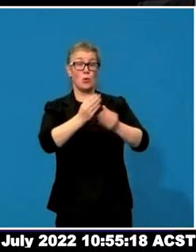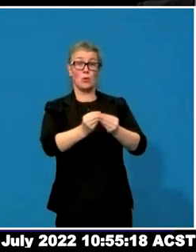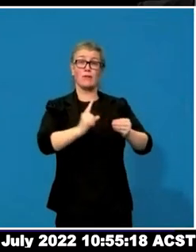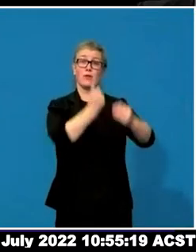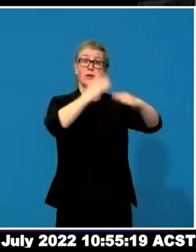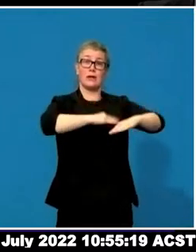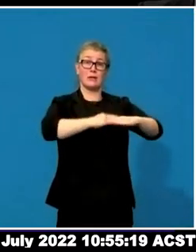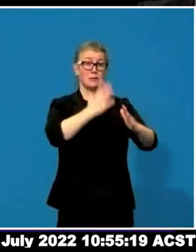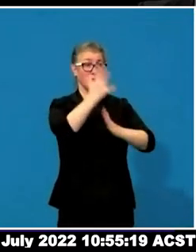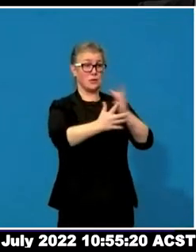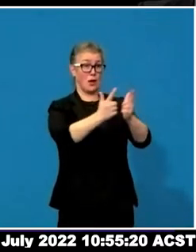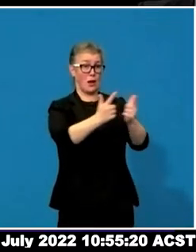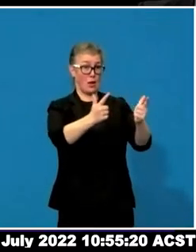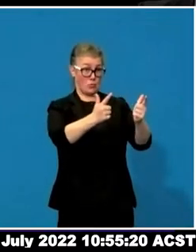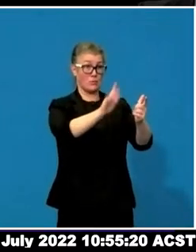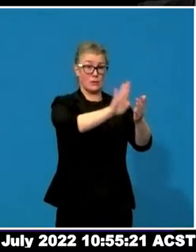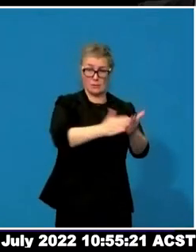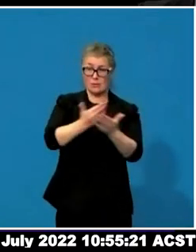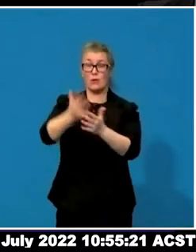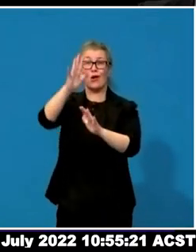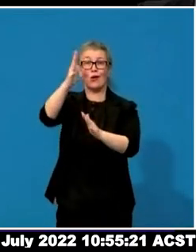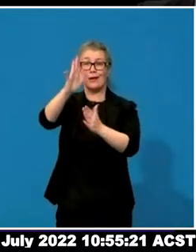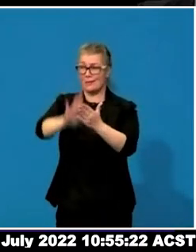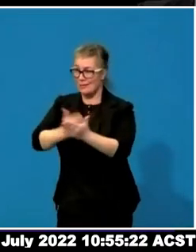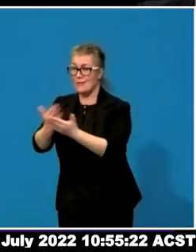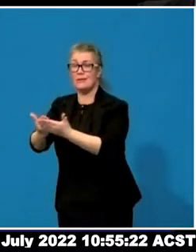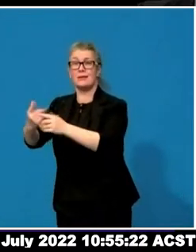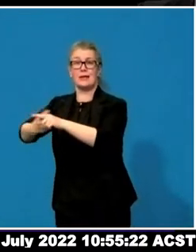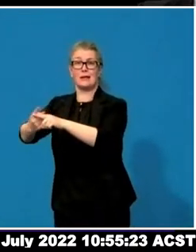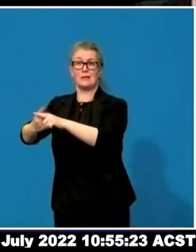into Auslan, which is then interpreted or spoken into written English.